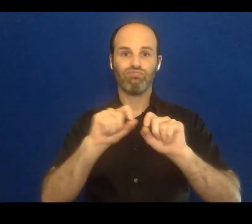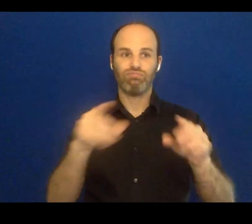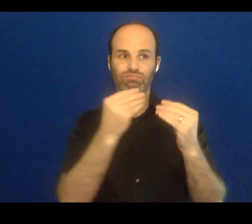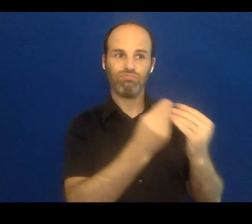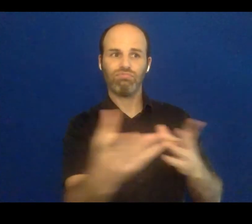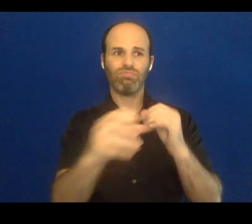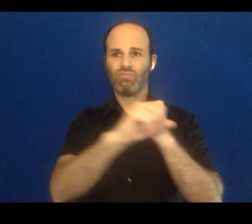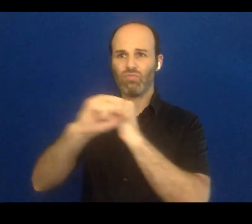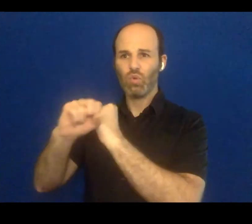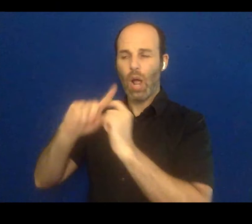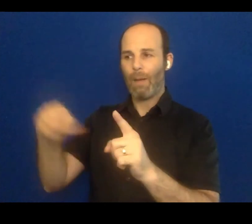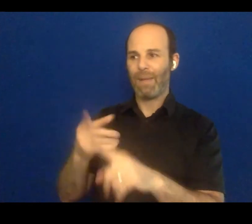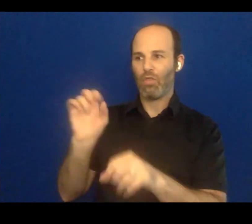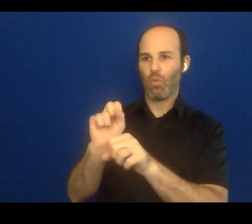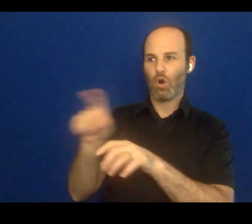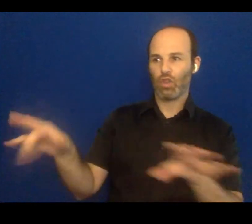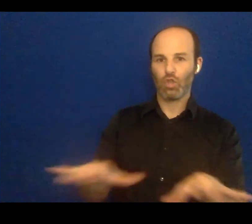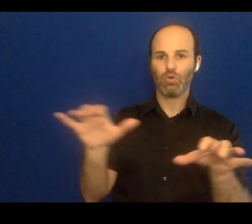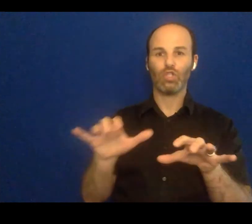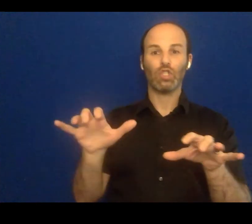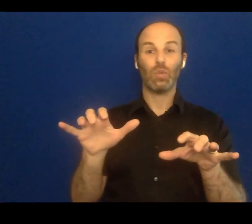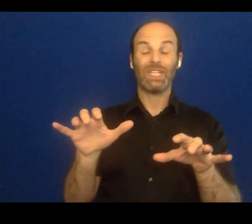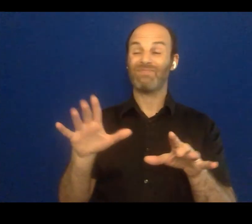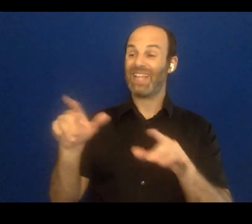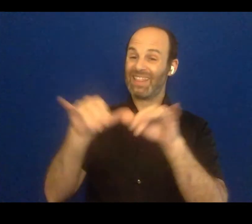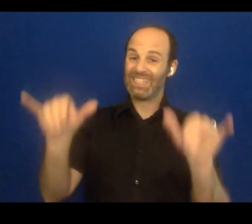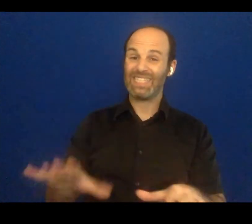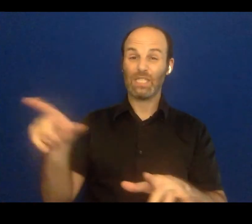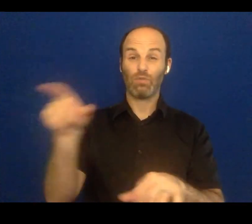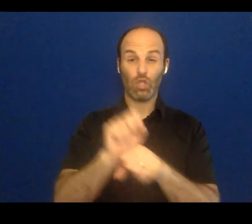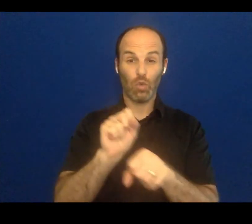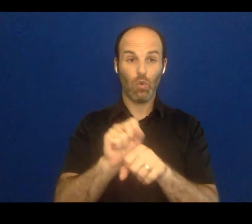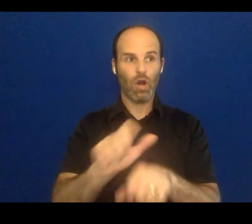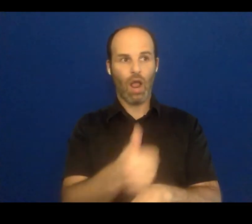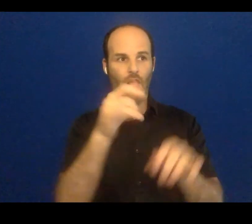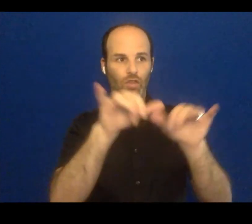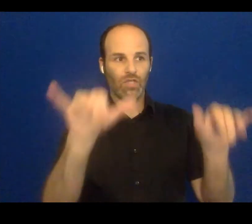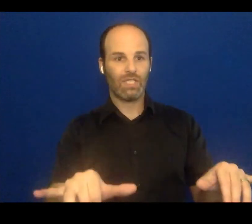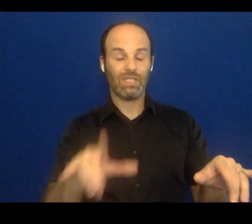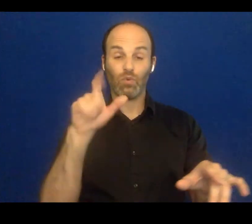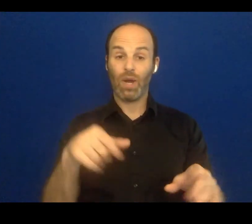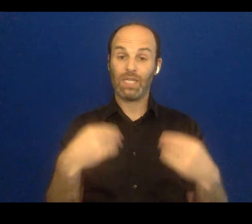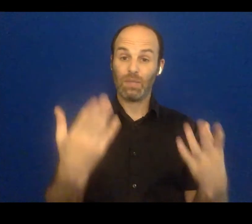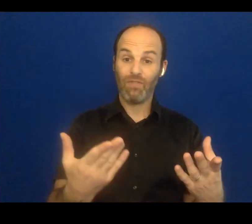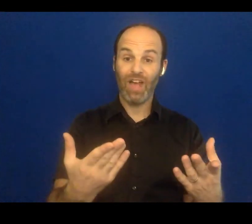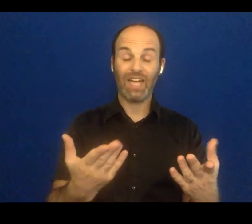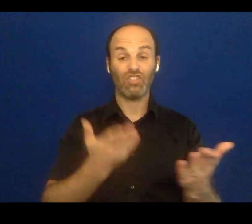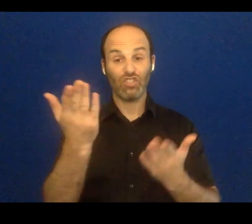THE GREAT WORK THAT FOLKS LIKE YOU ARE DOING, THE SYSTEMS, THE SYSTEMS WHERE I NEED TO GIVE THE